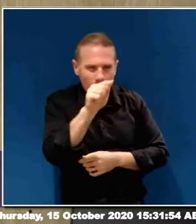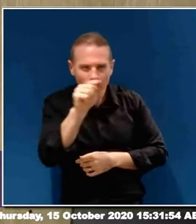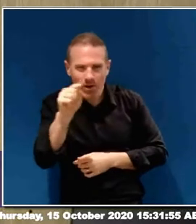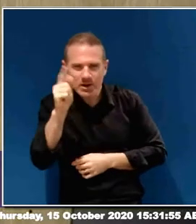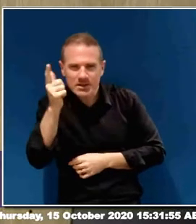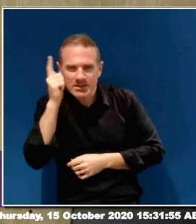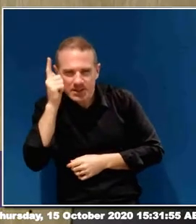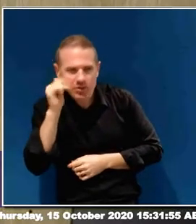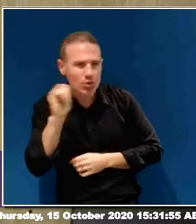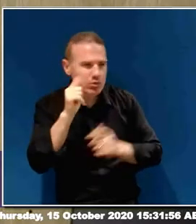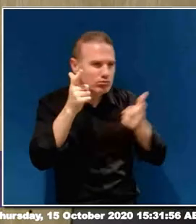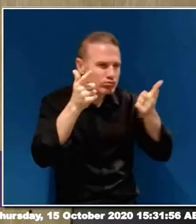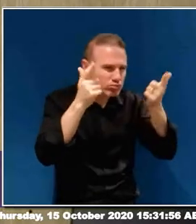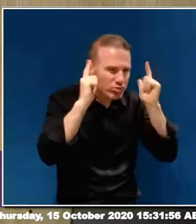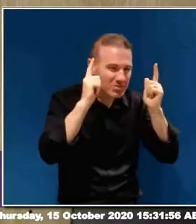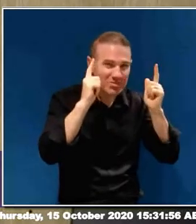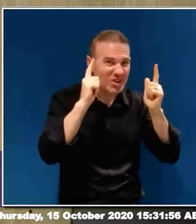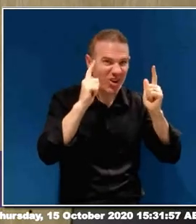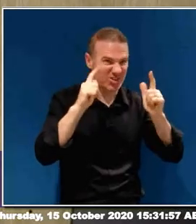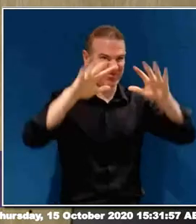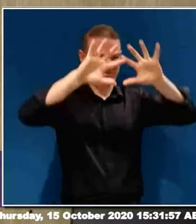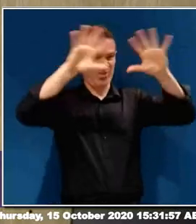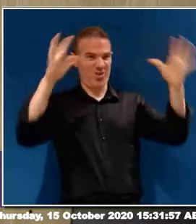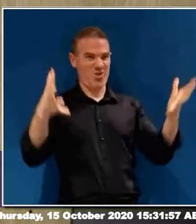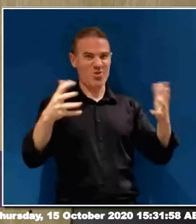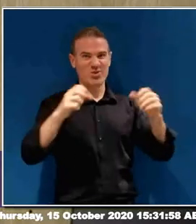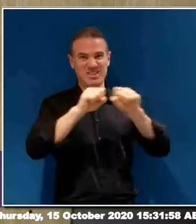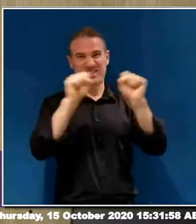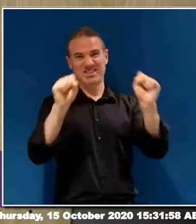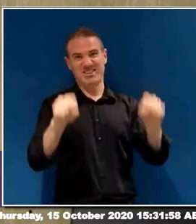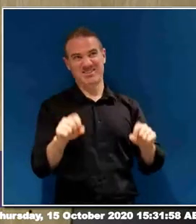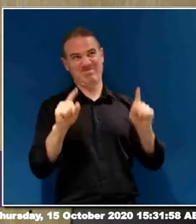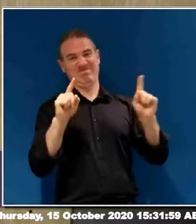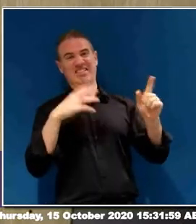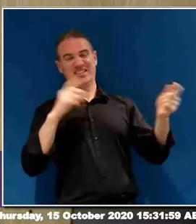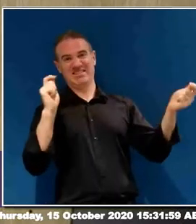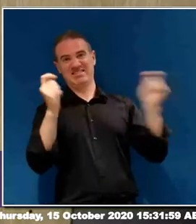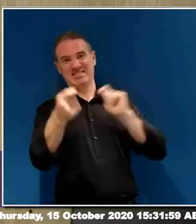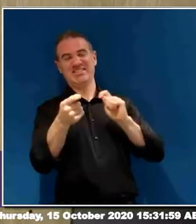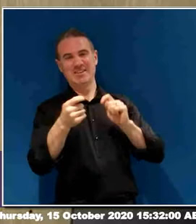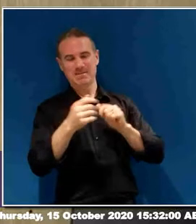In my evidence I talk about perverse incentives and badly created policy